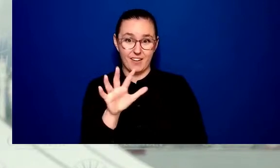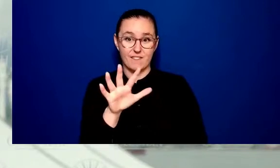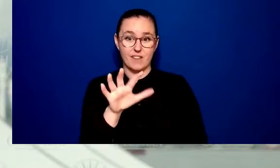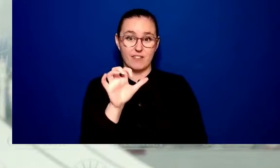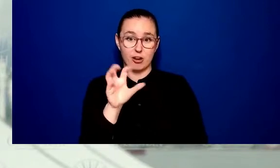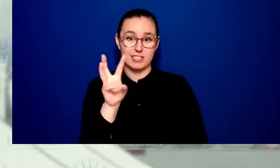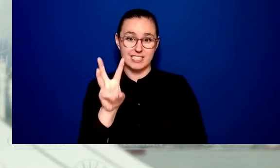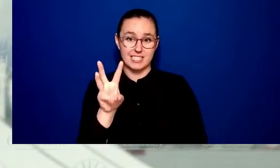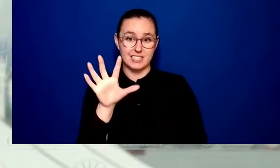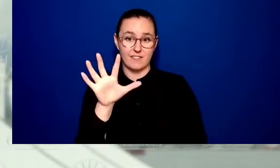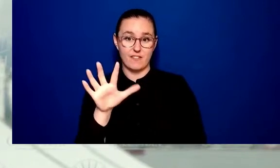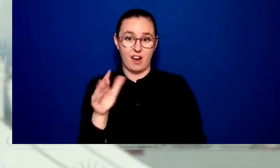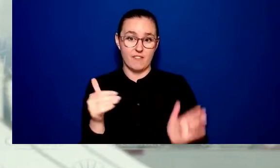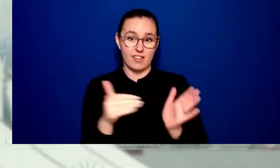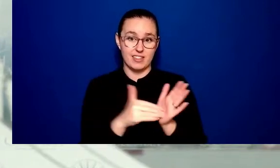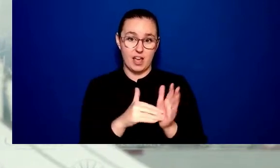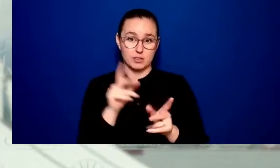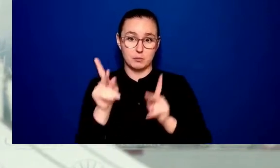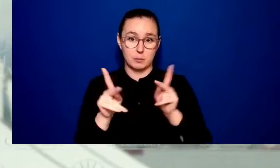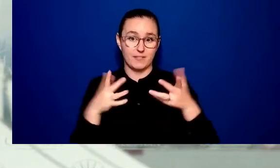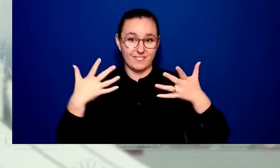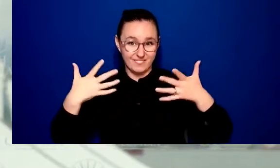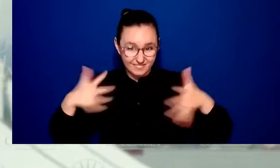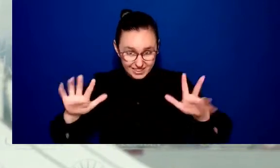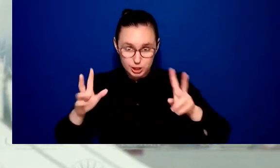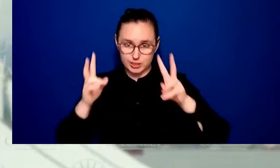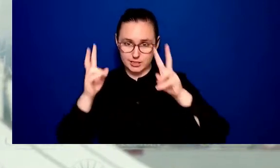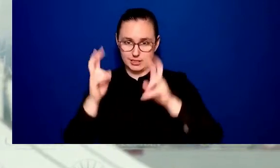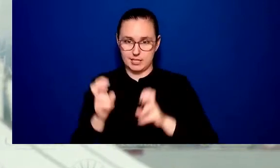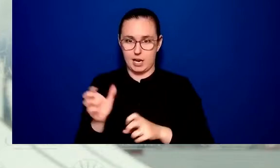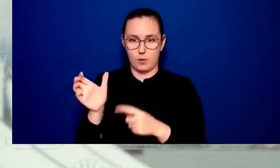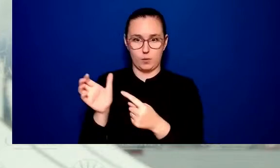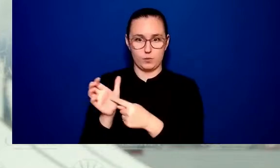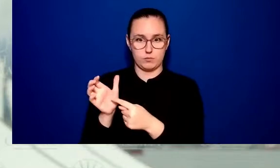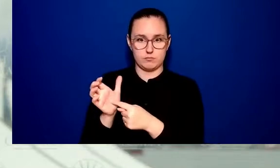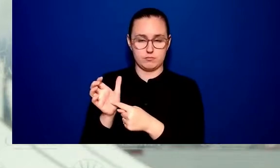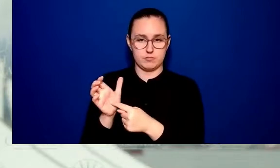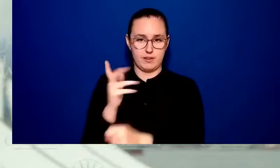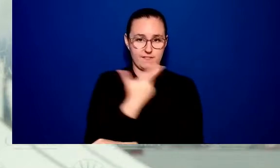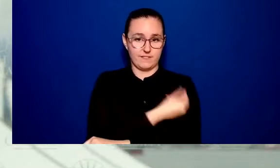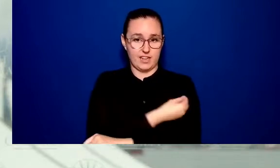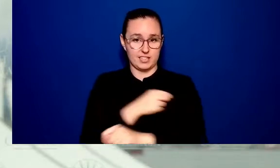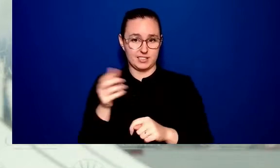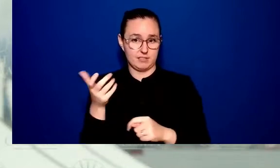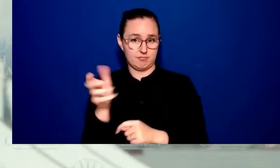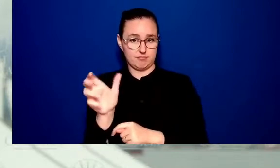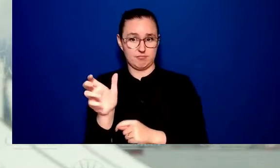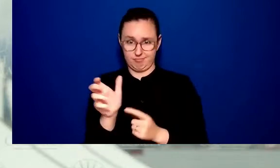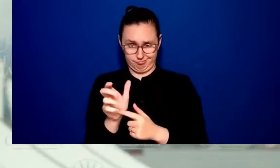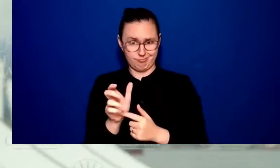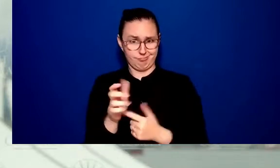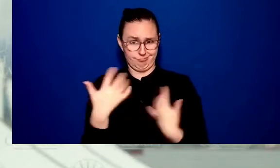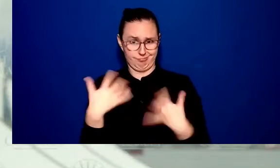downloaded and have their B C vaccine card, which is. Out of very impressive response from